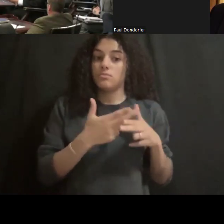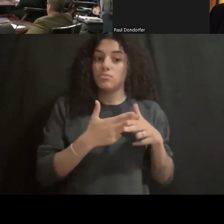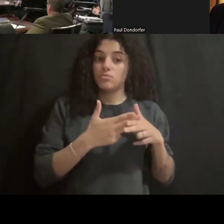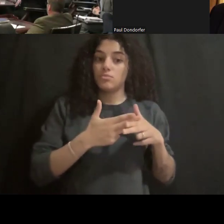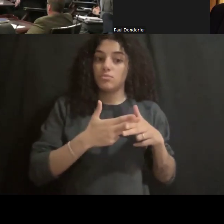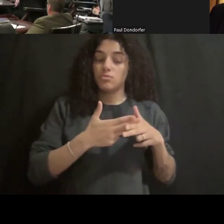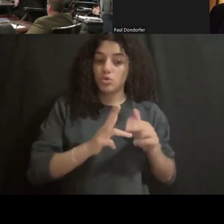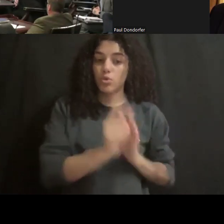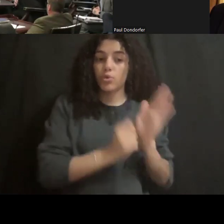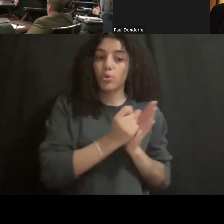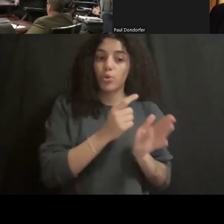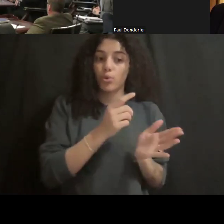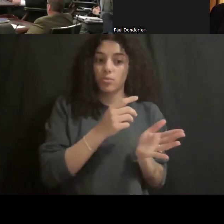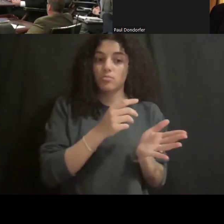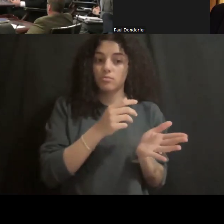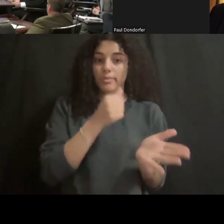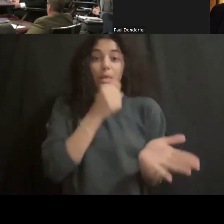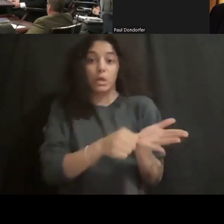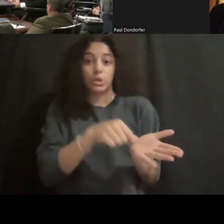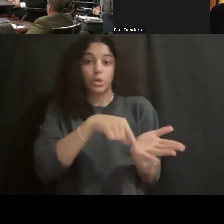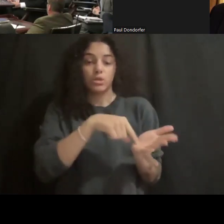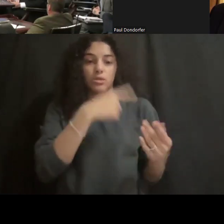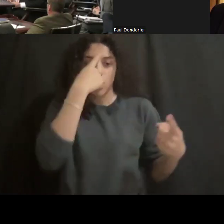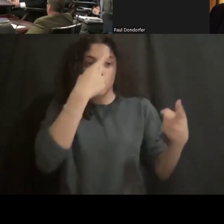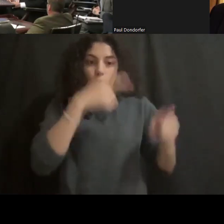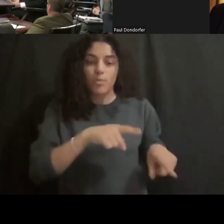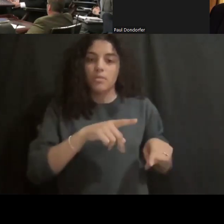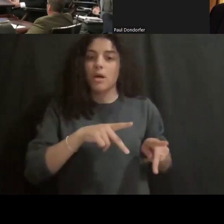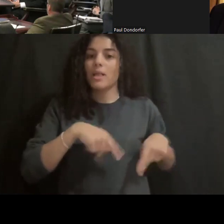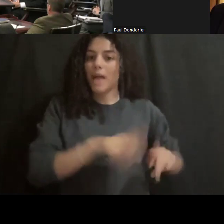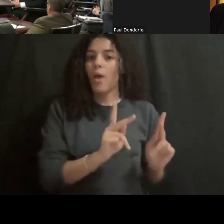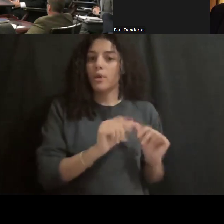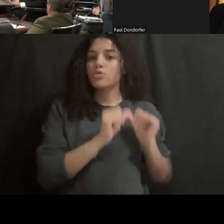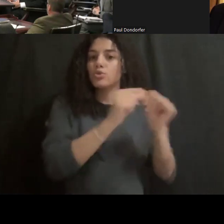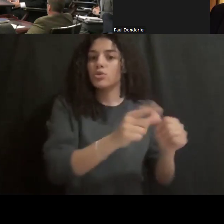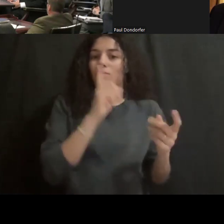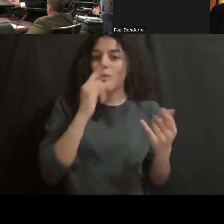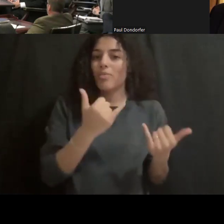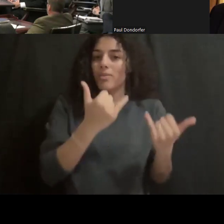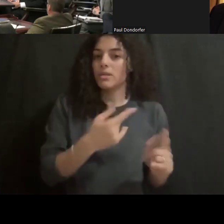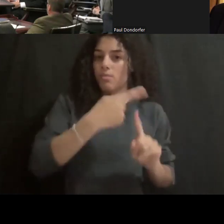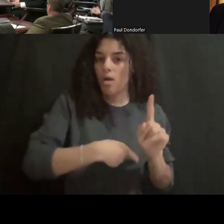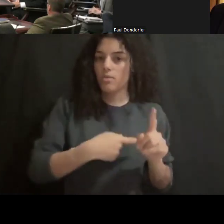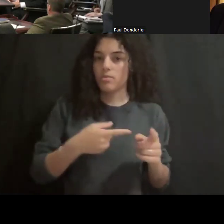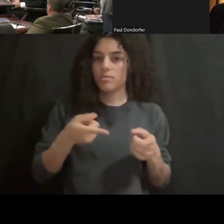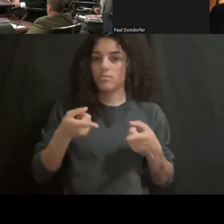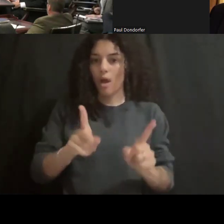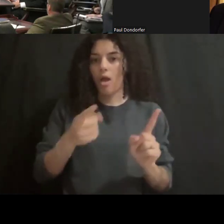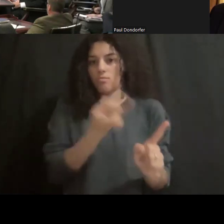allowing it to continue uh for this month while the legislature uh considers this matter Uh as